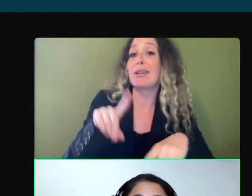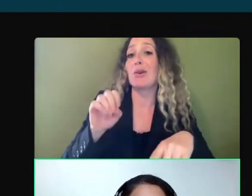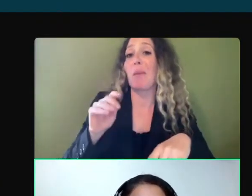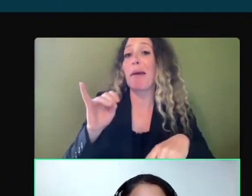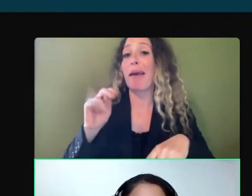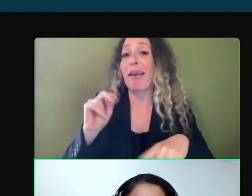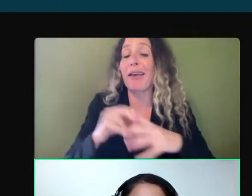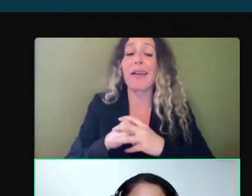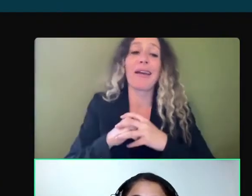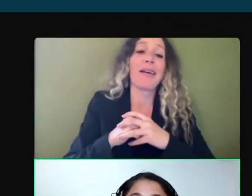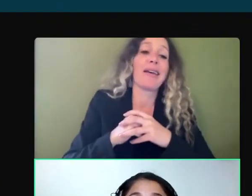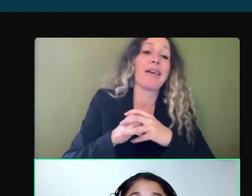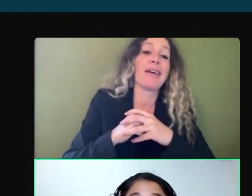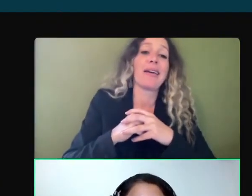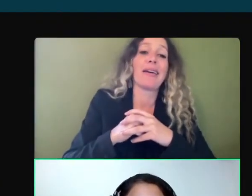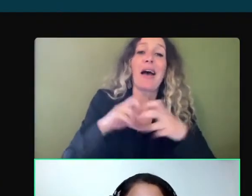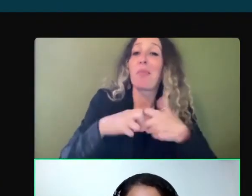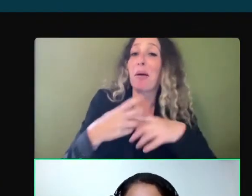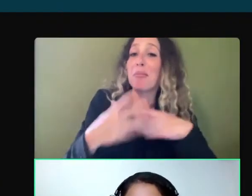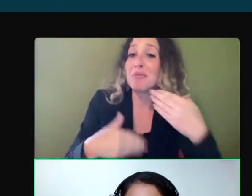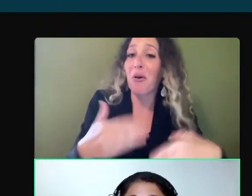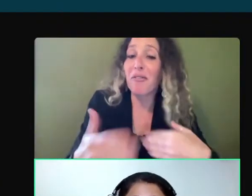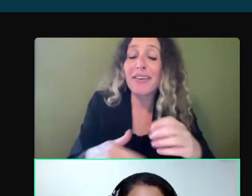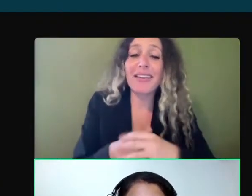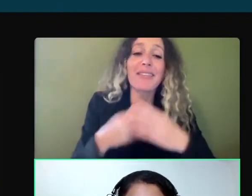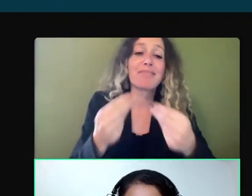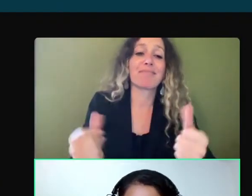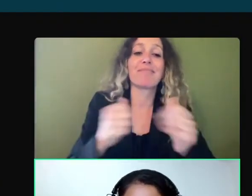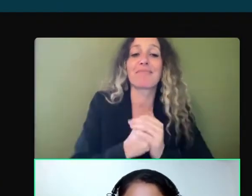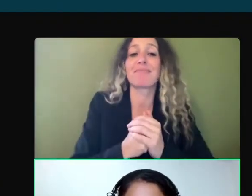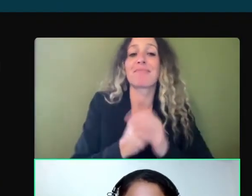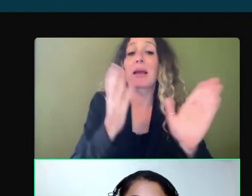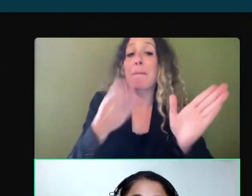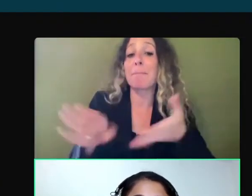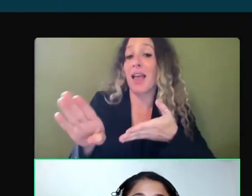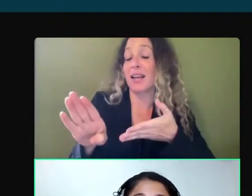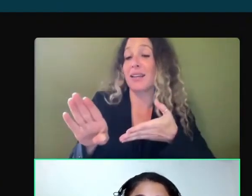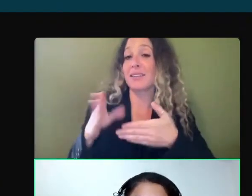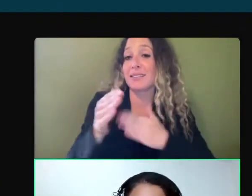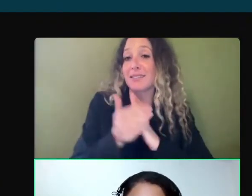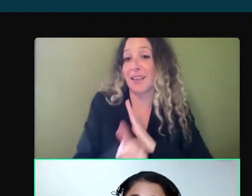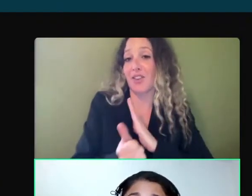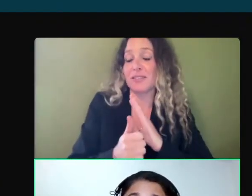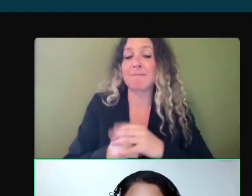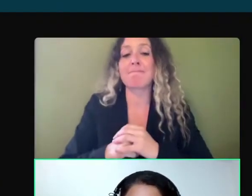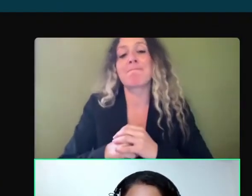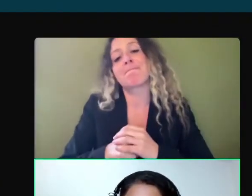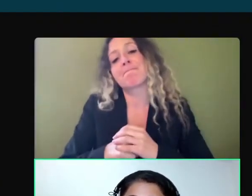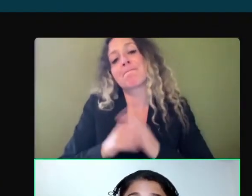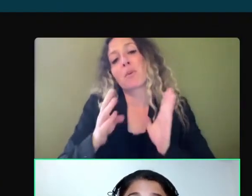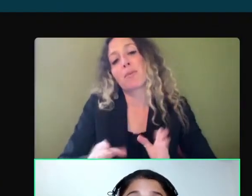problem-solving, reasoning, and planning skills. So a person with a cognitive disability may have